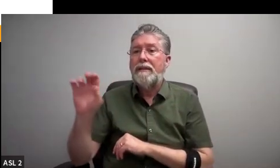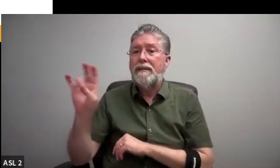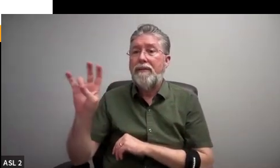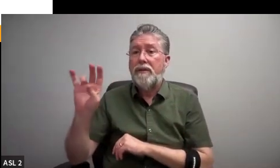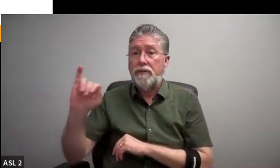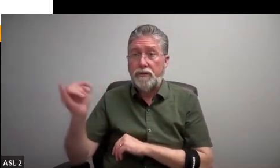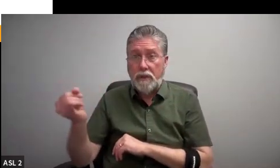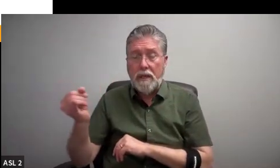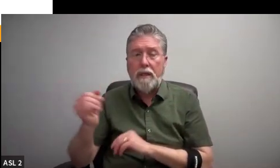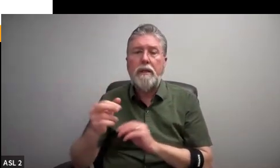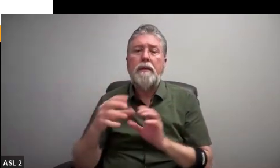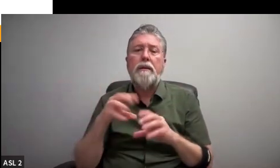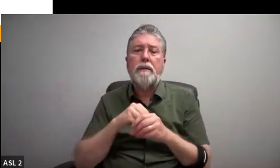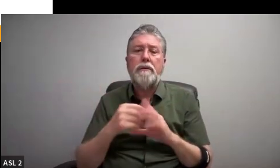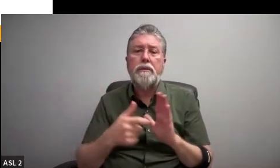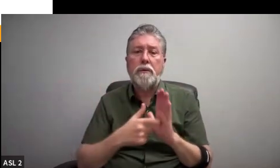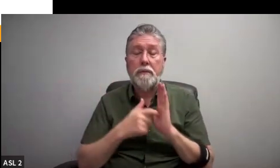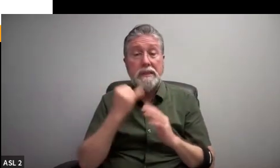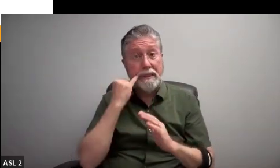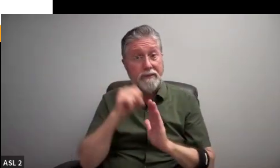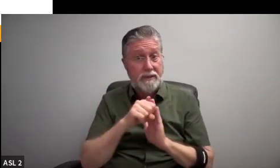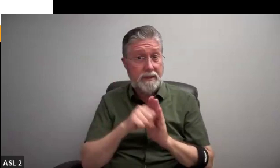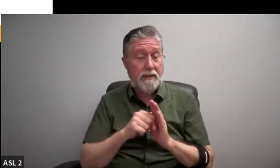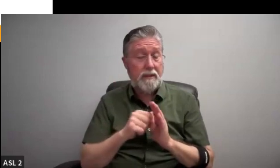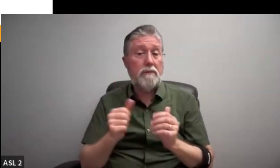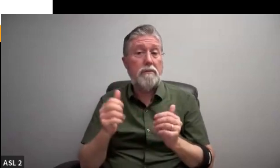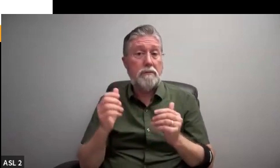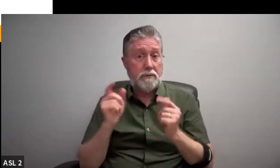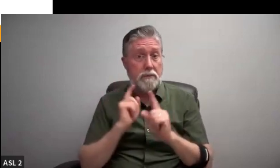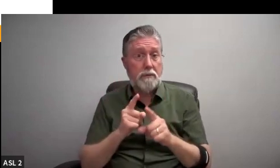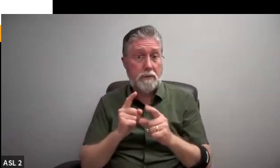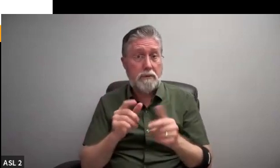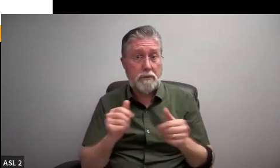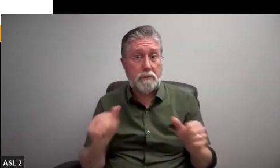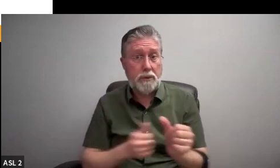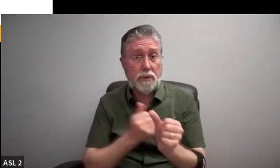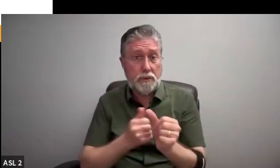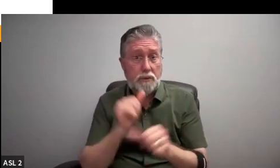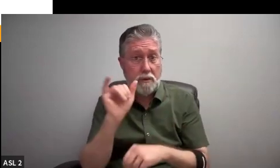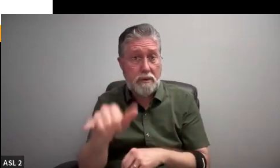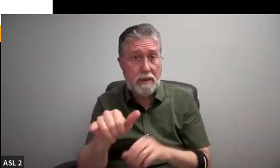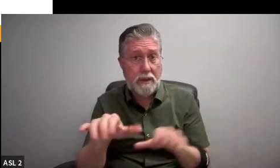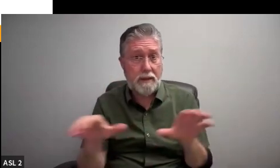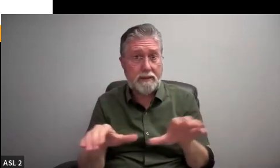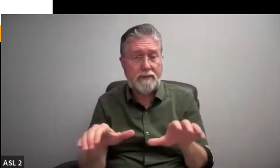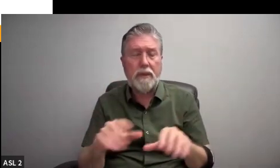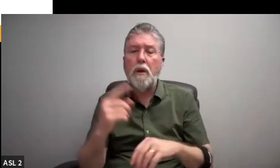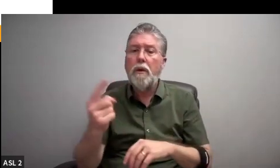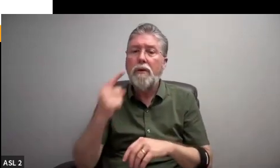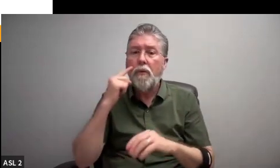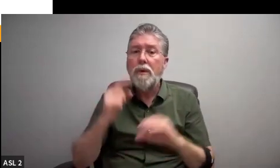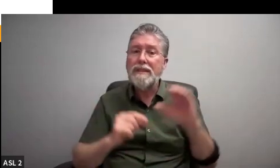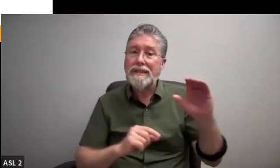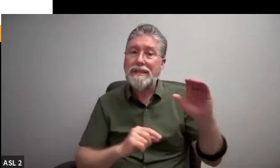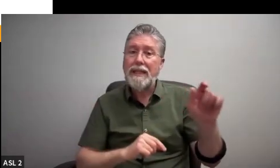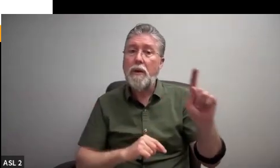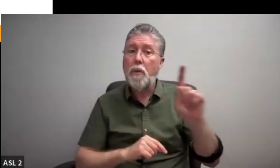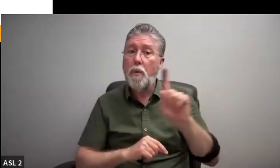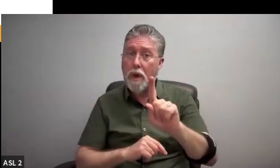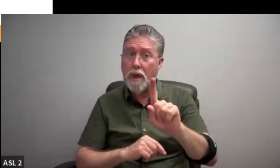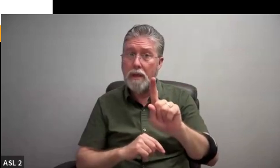plan if the state elects to pursue this activity. Please note this is only for C-1 funds. This use